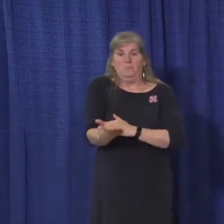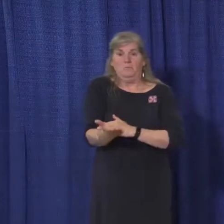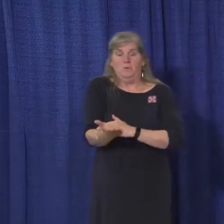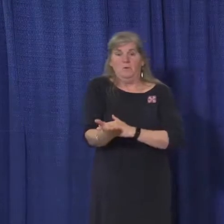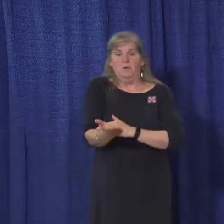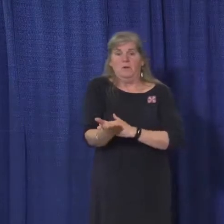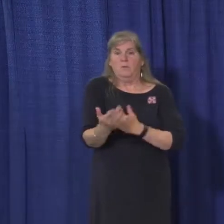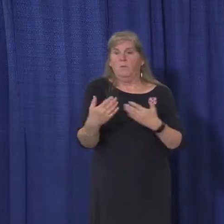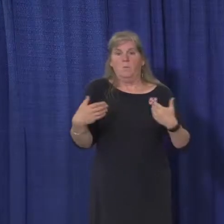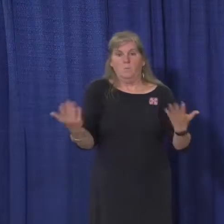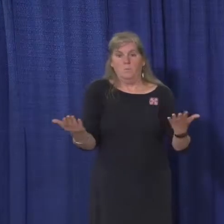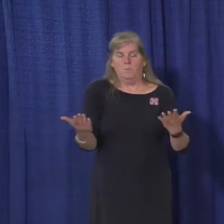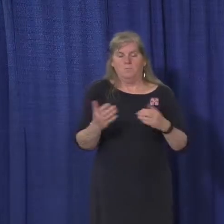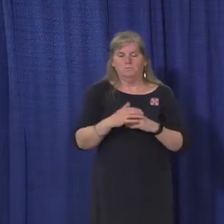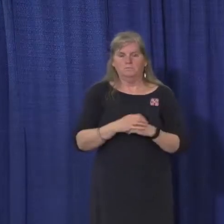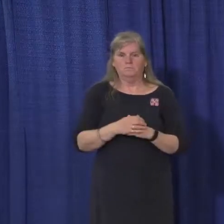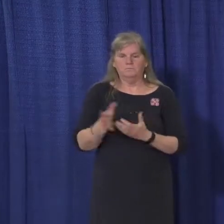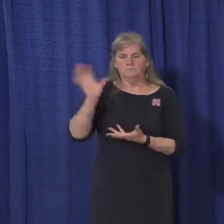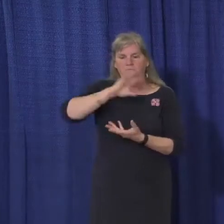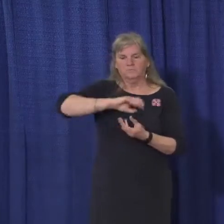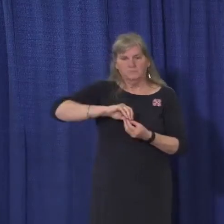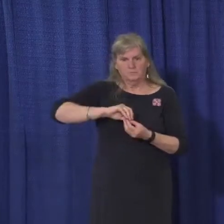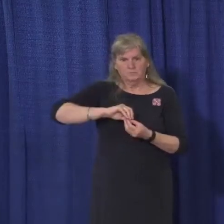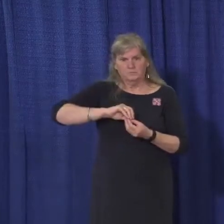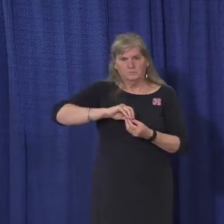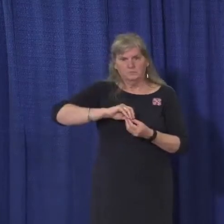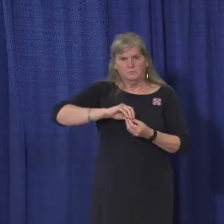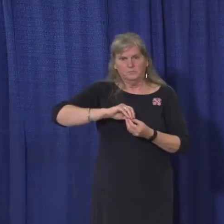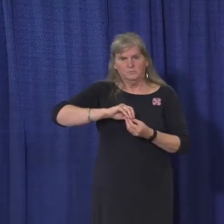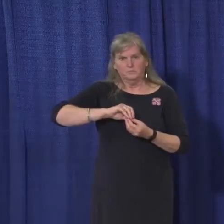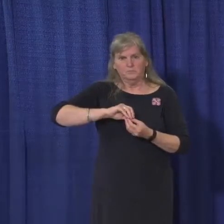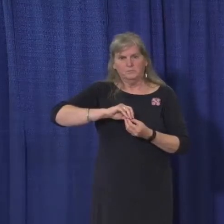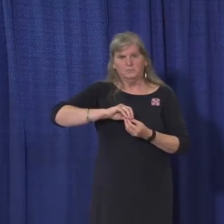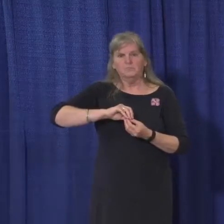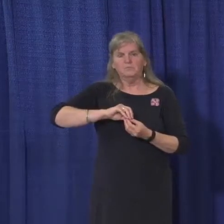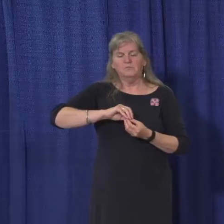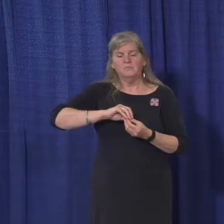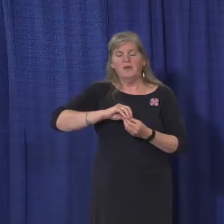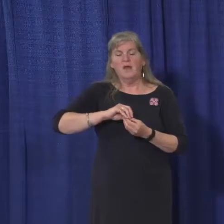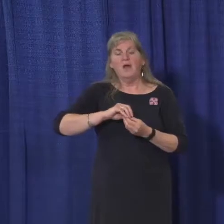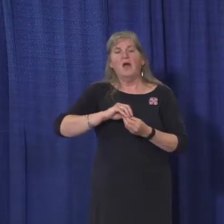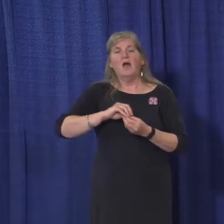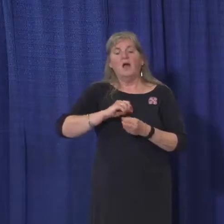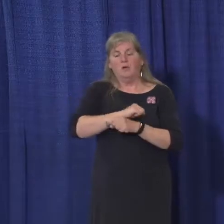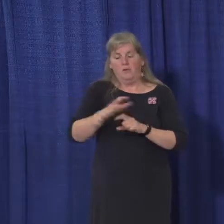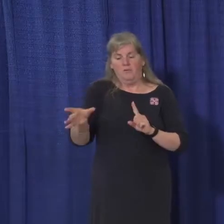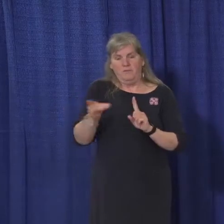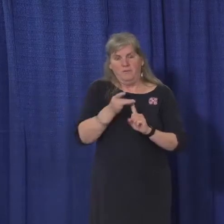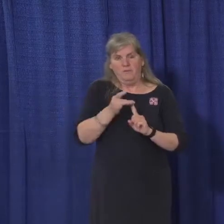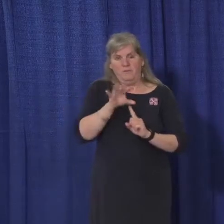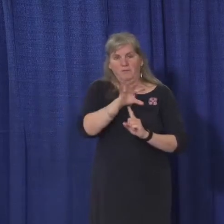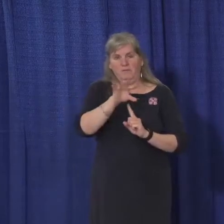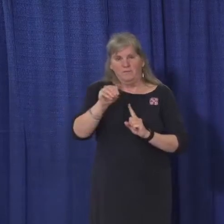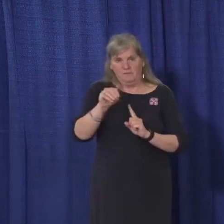morning this is our situation, our total number of active cases